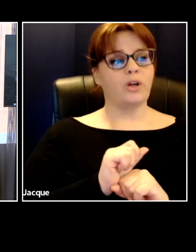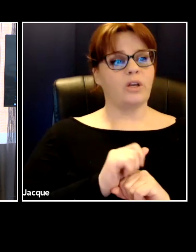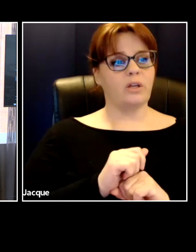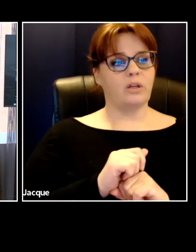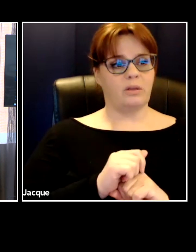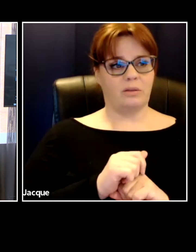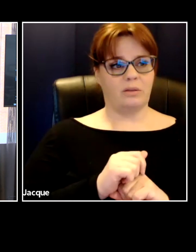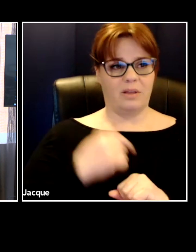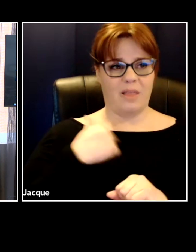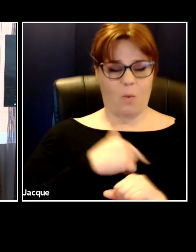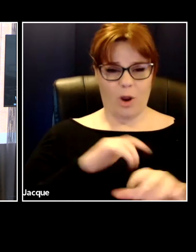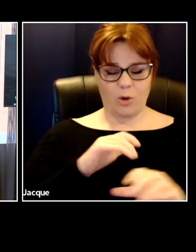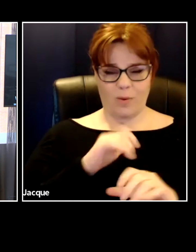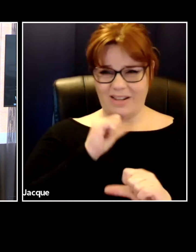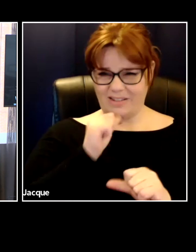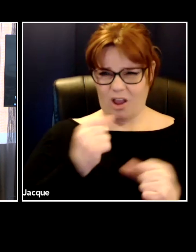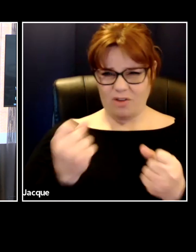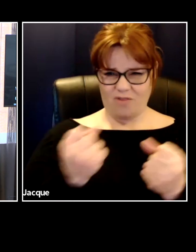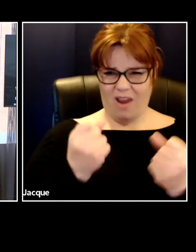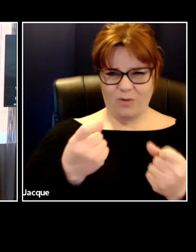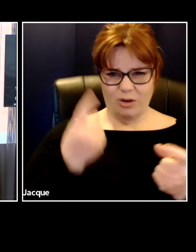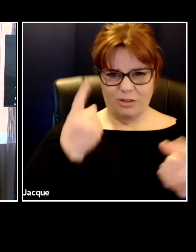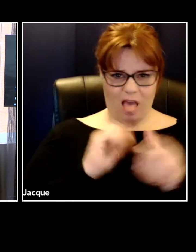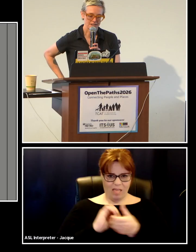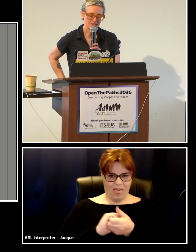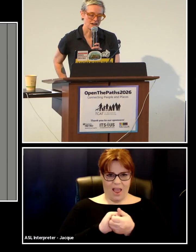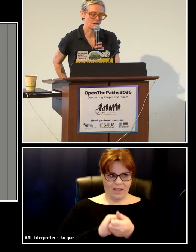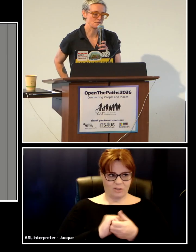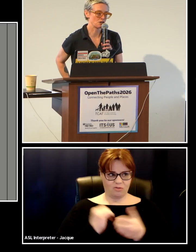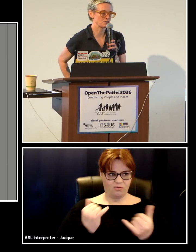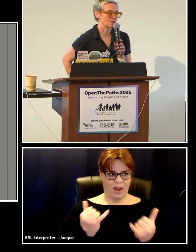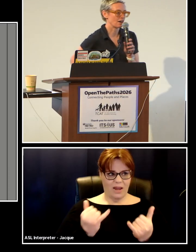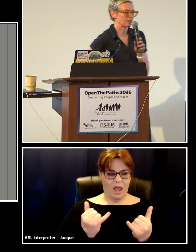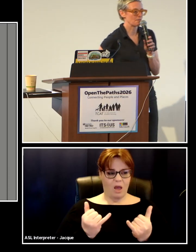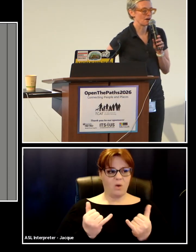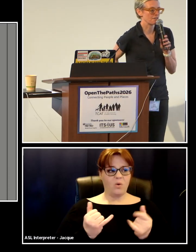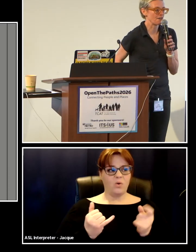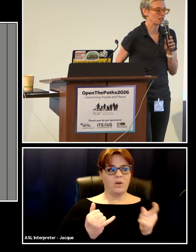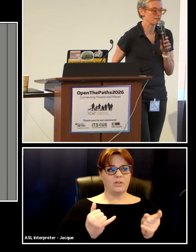at the Non-Drivers Alliance right now is this this what um Joe was talking about evaluating